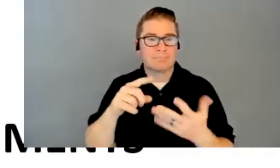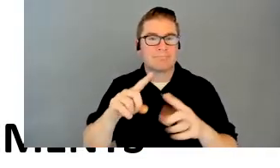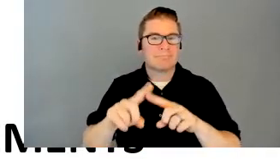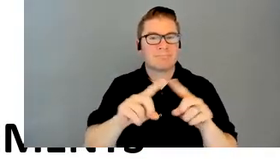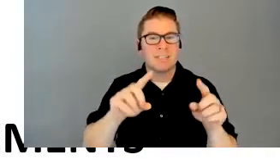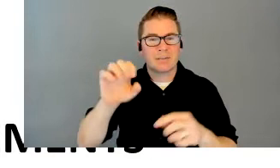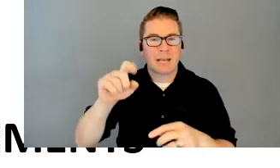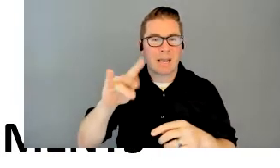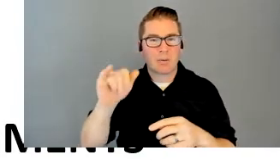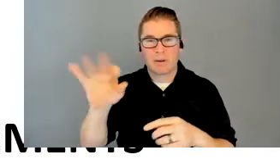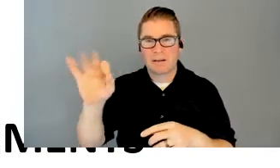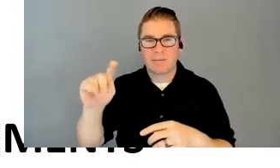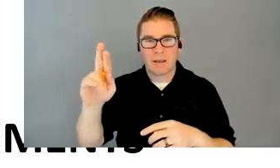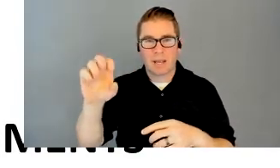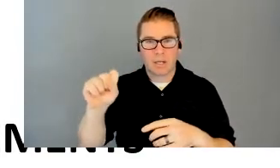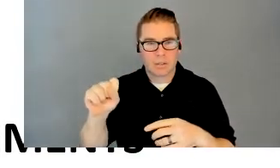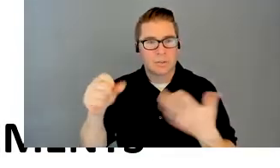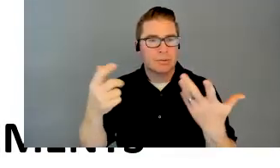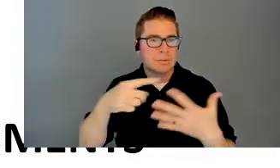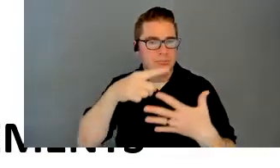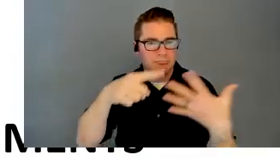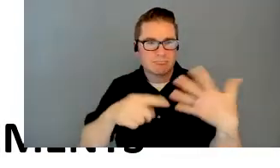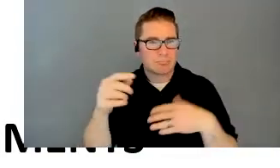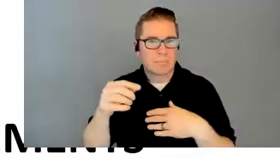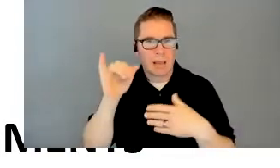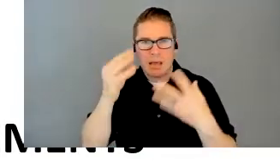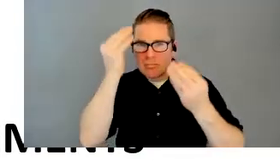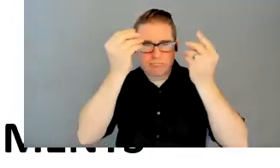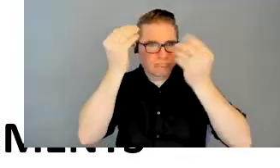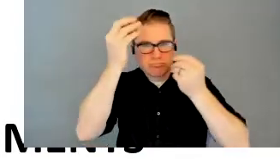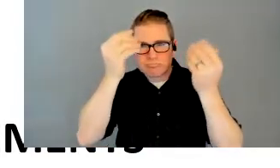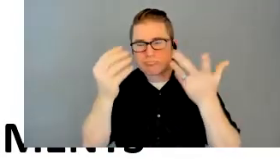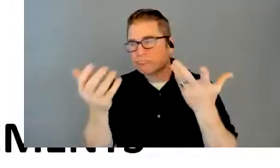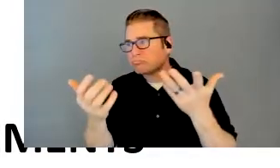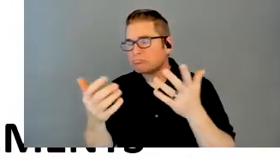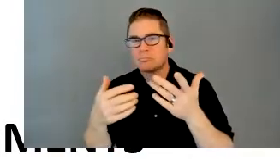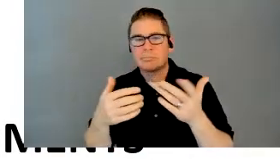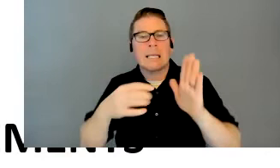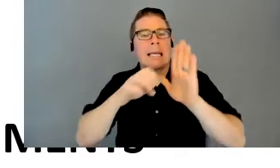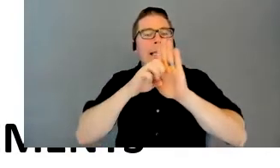these are just some considerations. Example of welcoming statements and especially